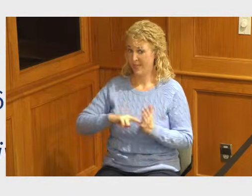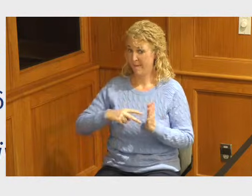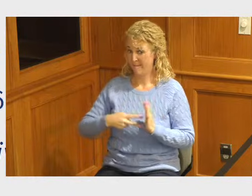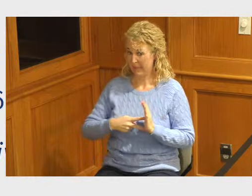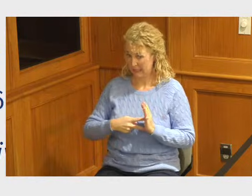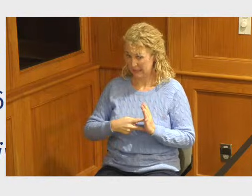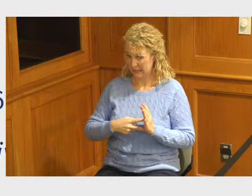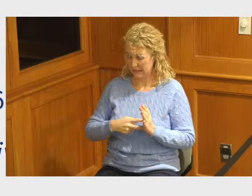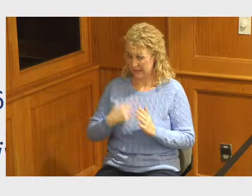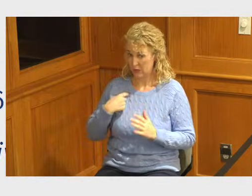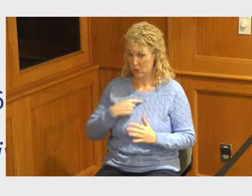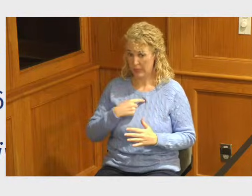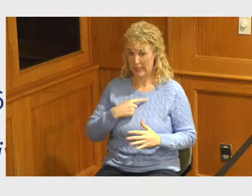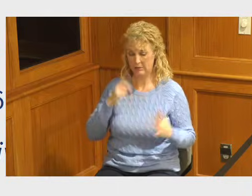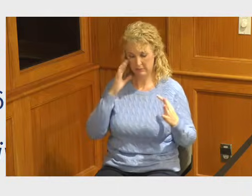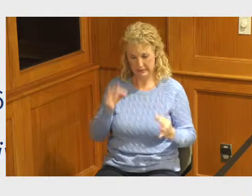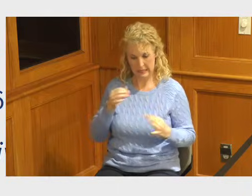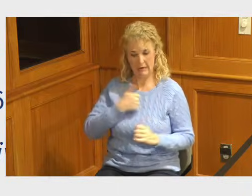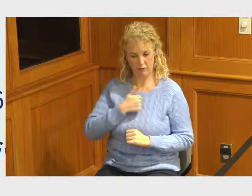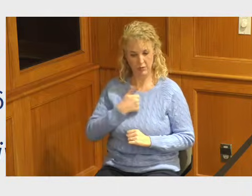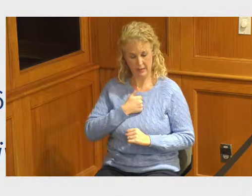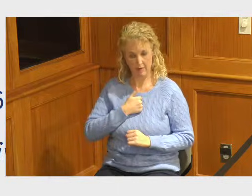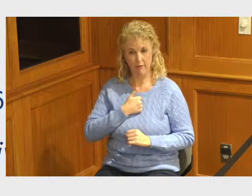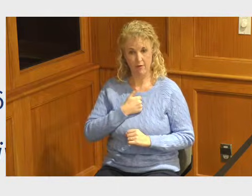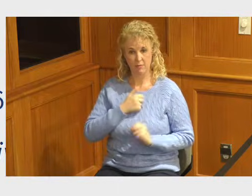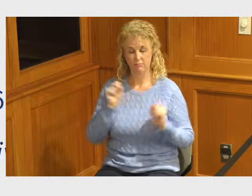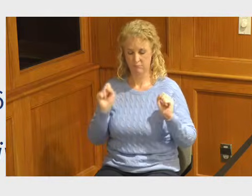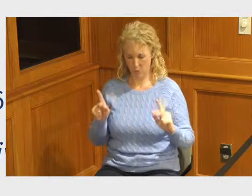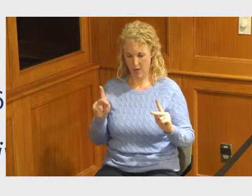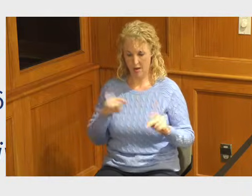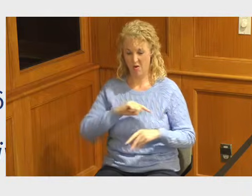resolved internally is to say our sort of management of all these projects and again